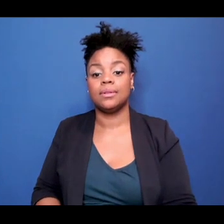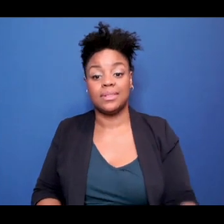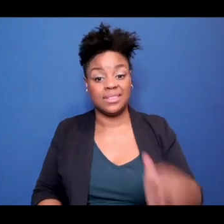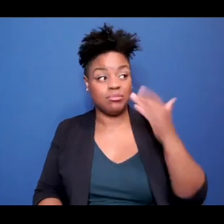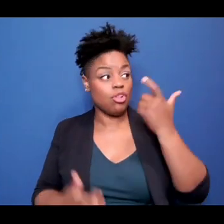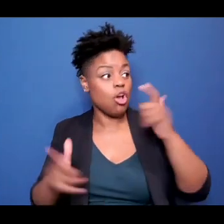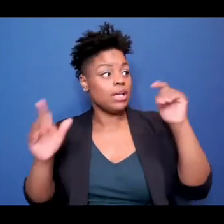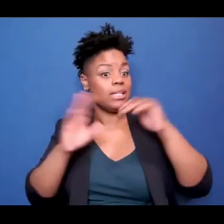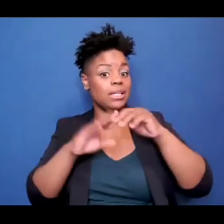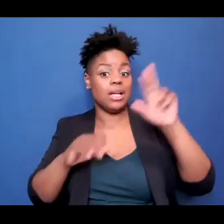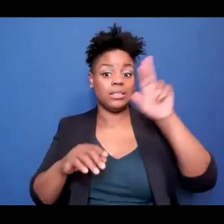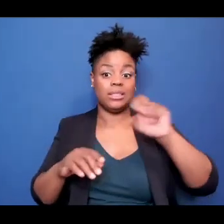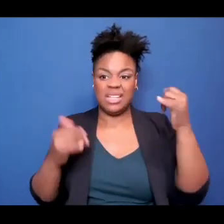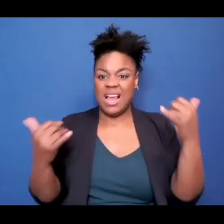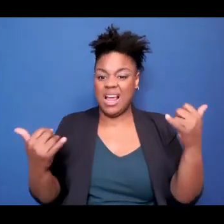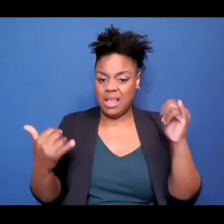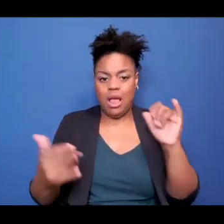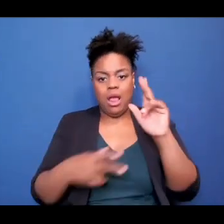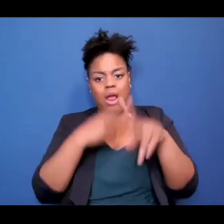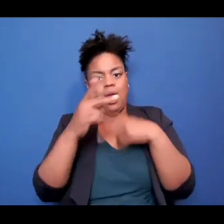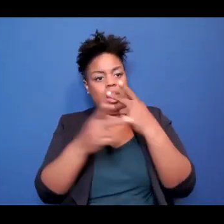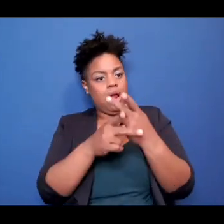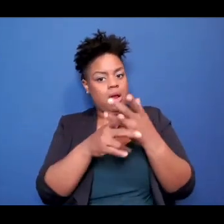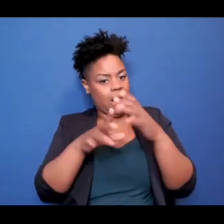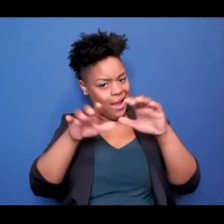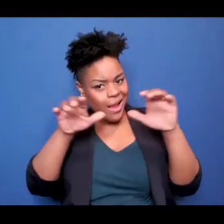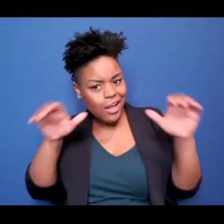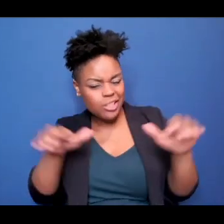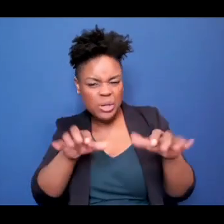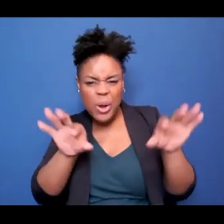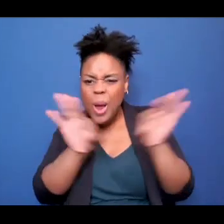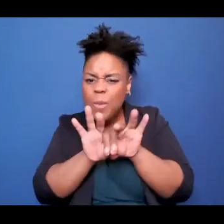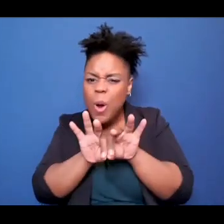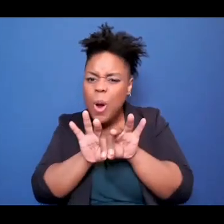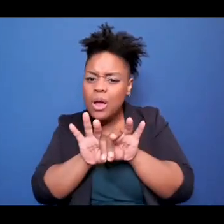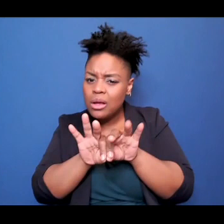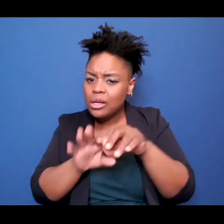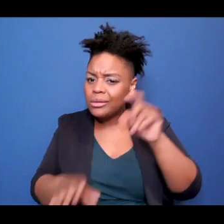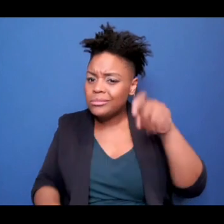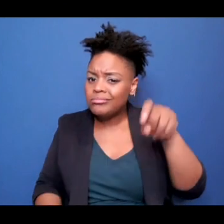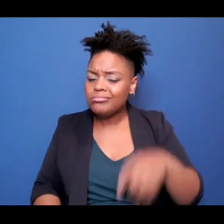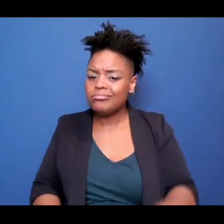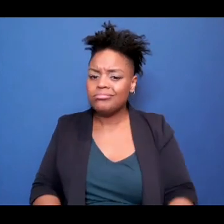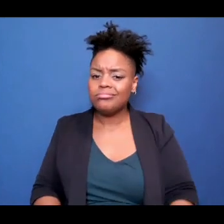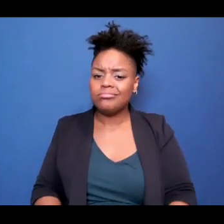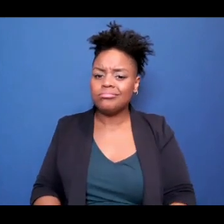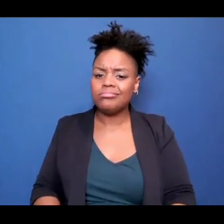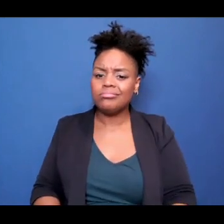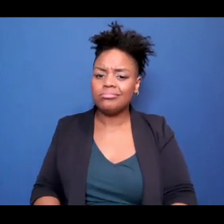THE LARGEST IN U.S. HISTORY, I MEAN, I THINK THOSE KIND -- THAT KIND OF ACTION IS IMPORTANT AND